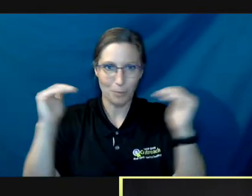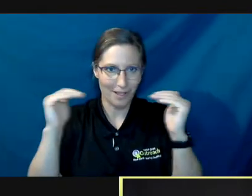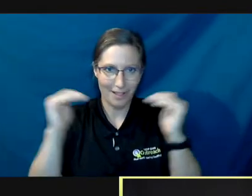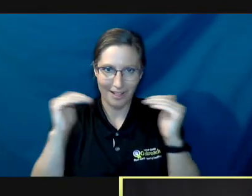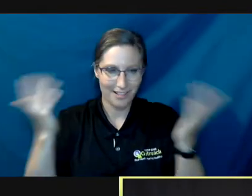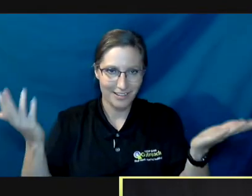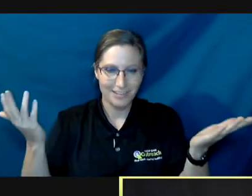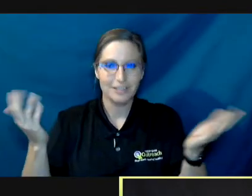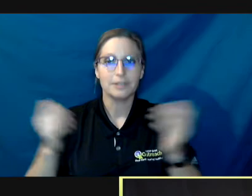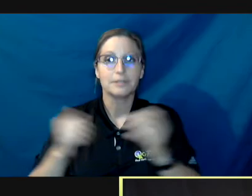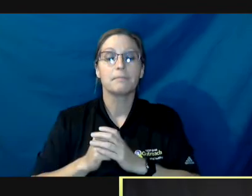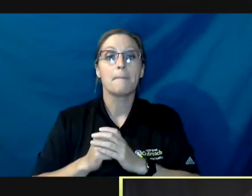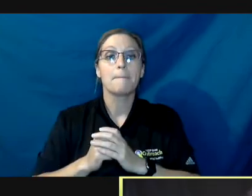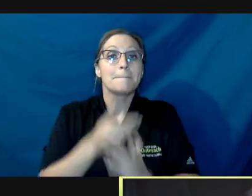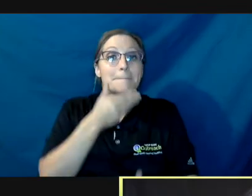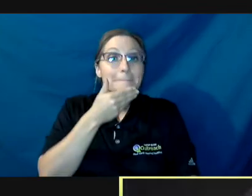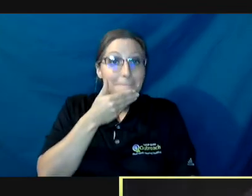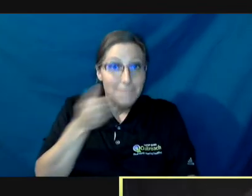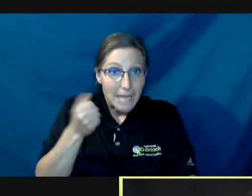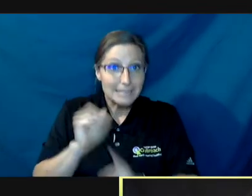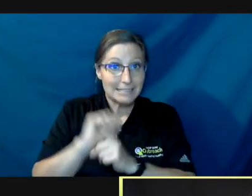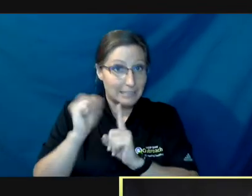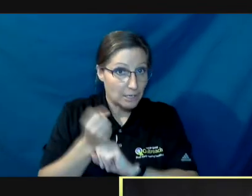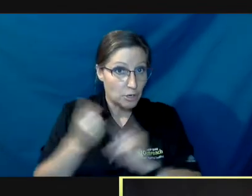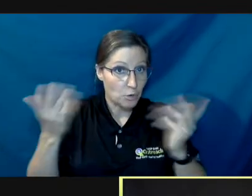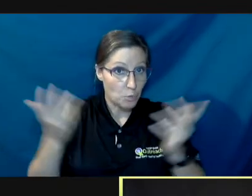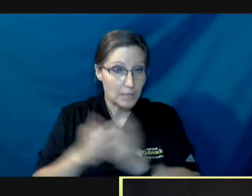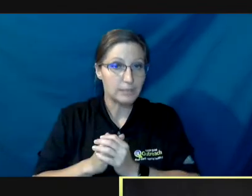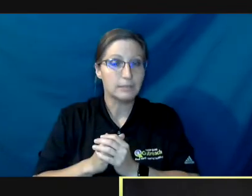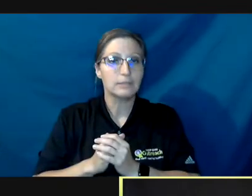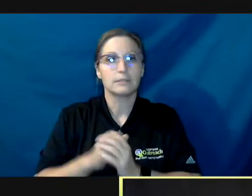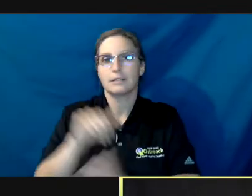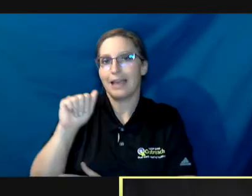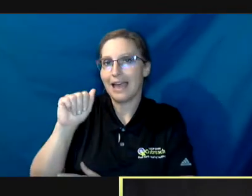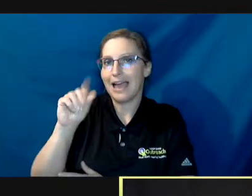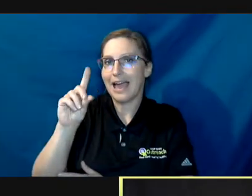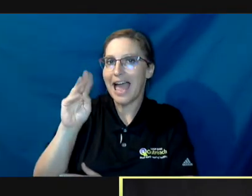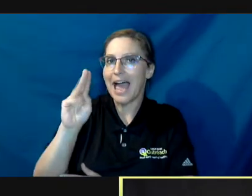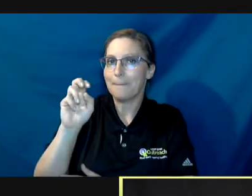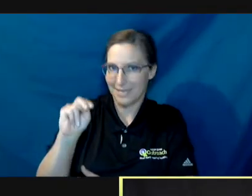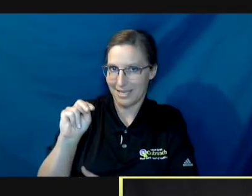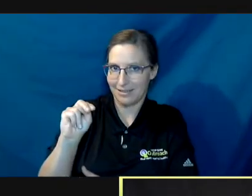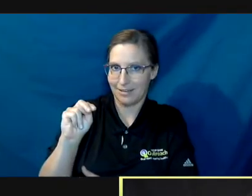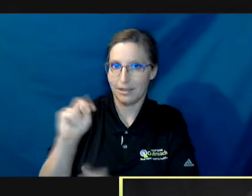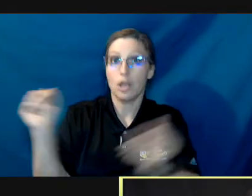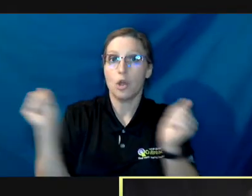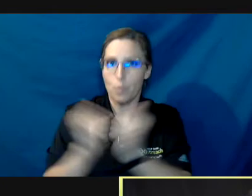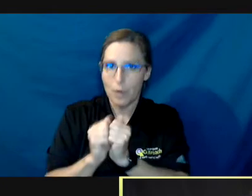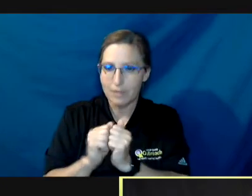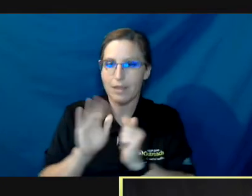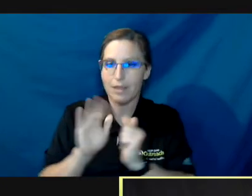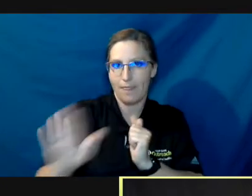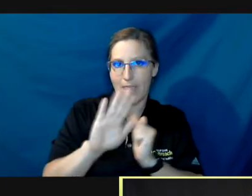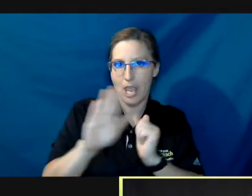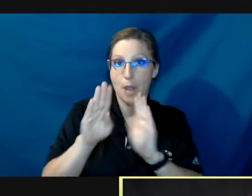The best scenario would be to have an administrator with a background in evaluation